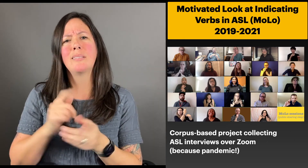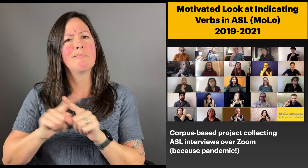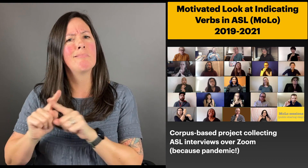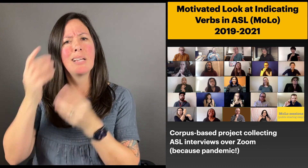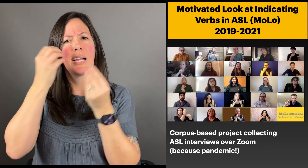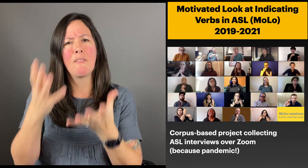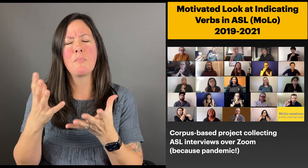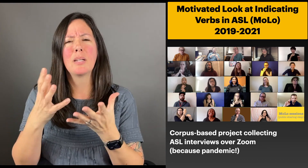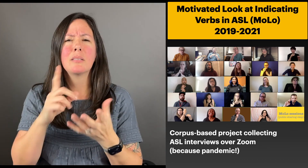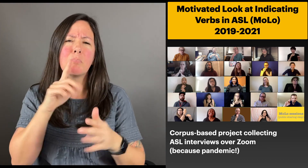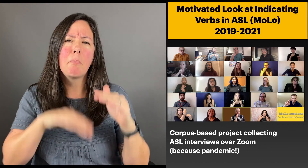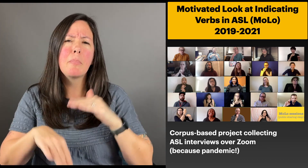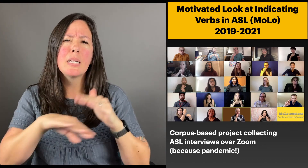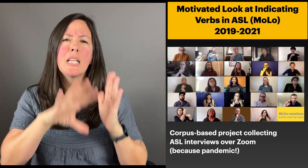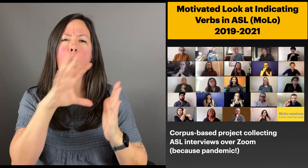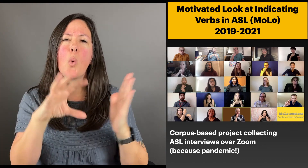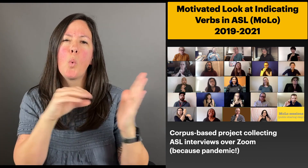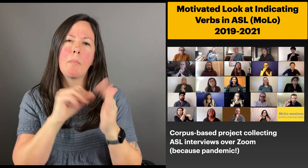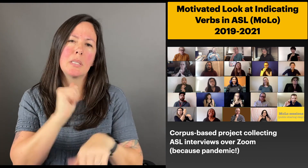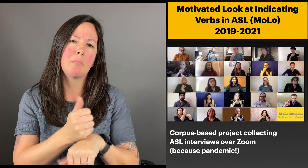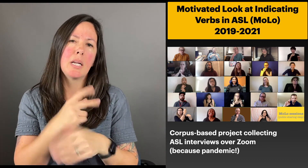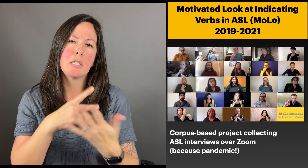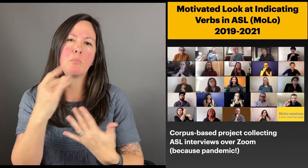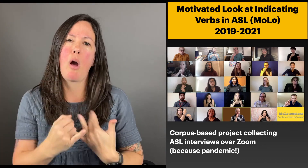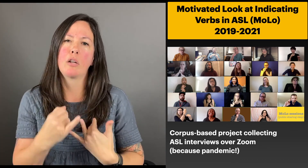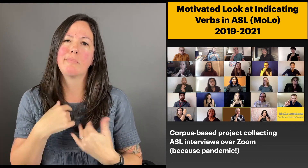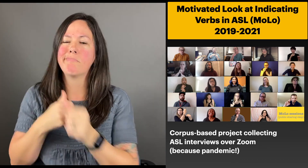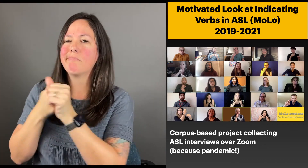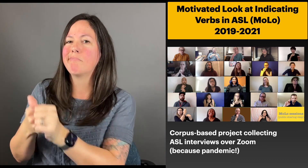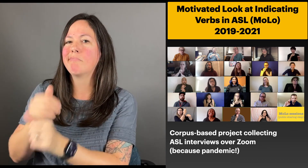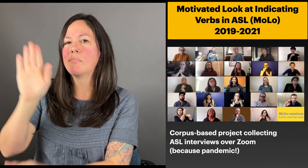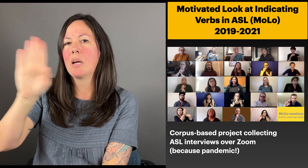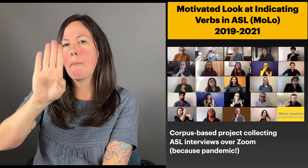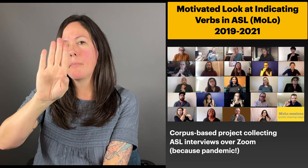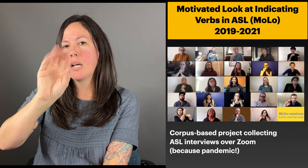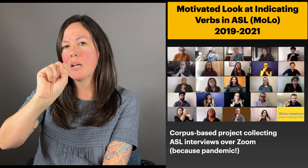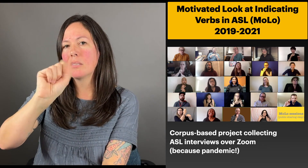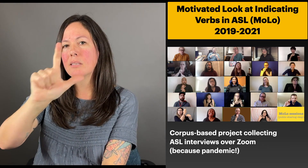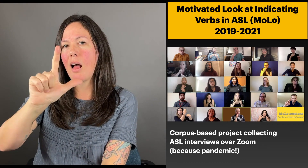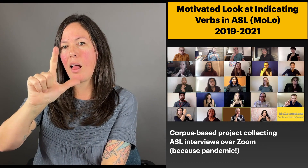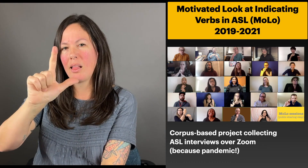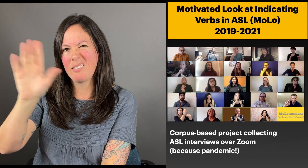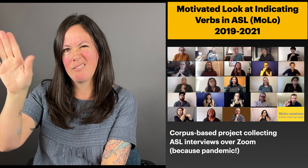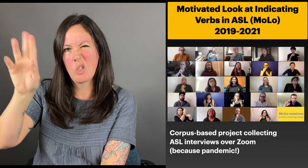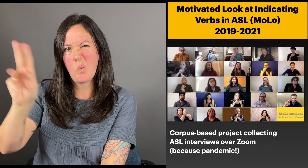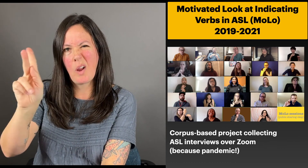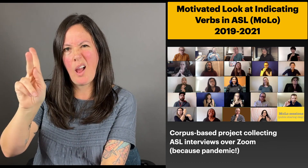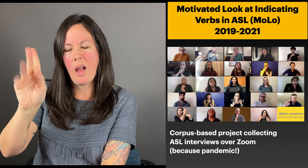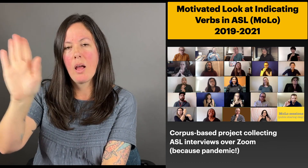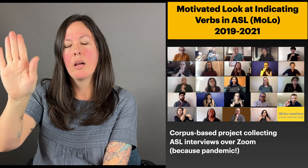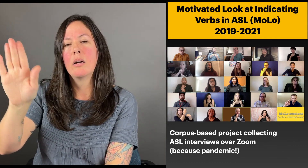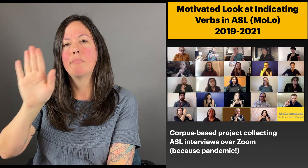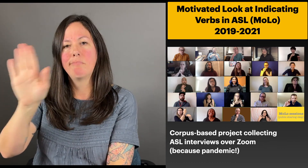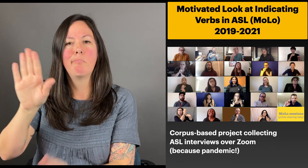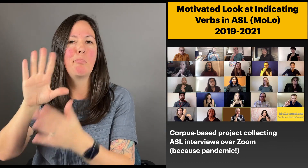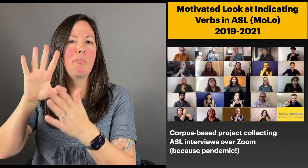give how those are directed in ASL but it's essentially a corpus based